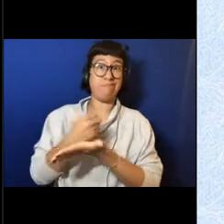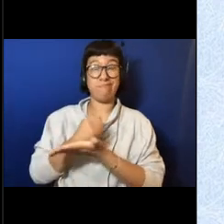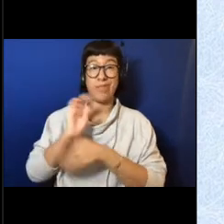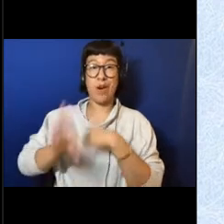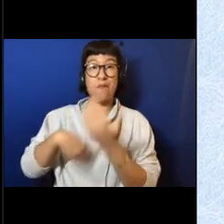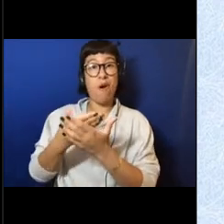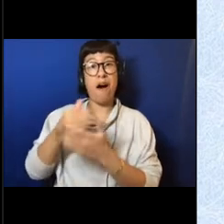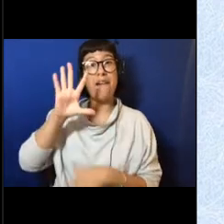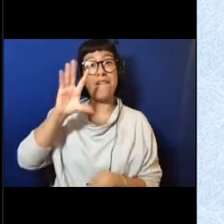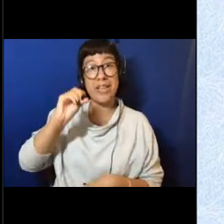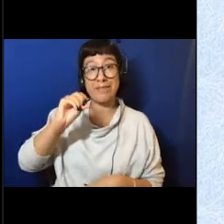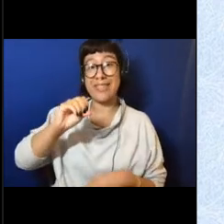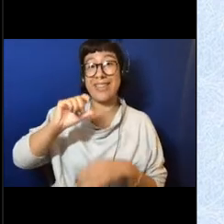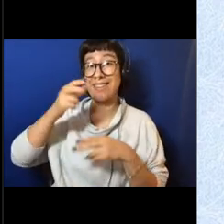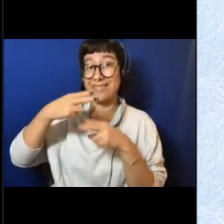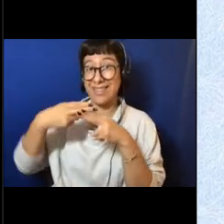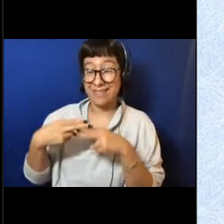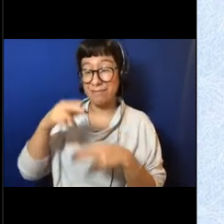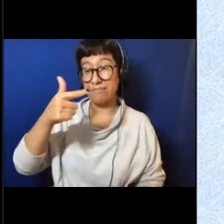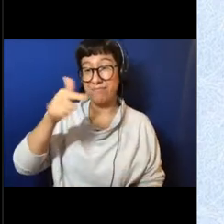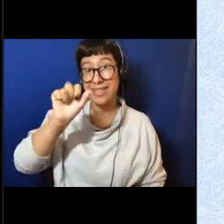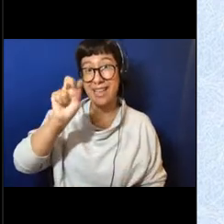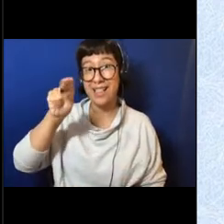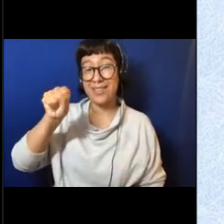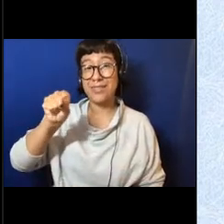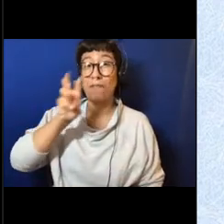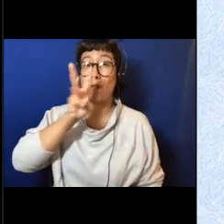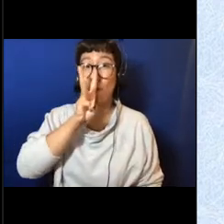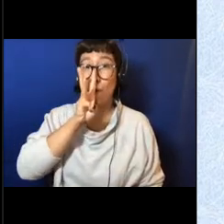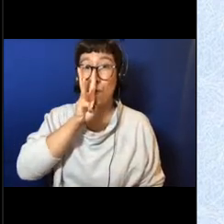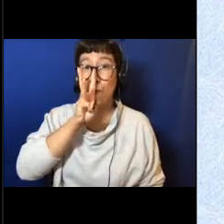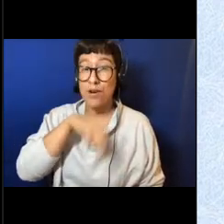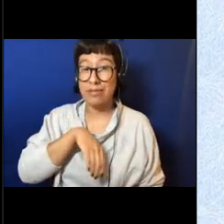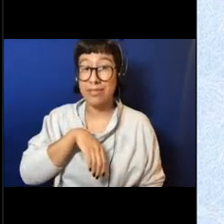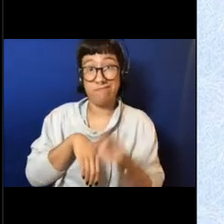And that's a huge amount, but if you think about it, this is one gallon of milk.